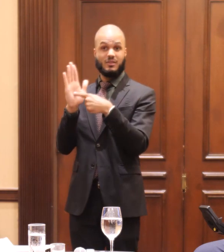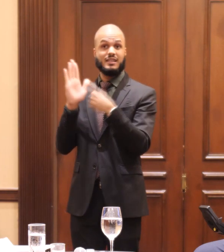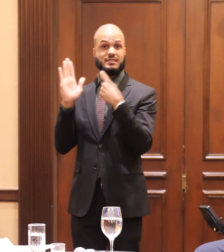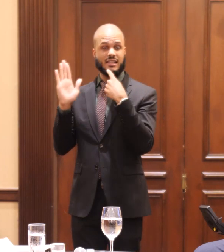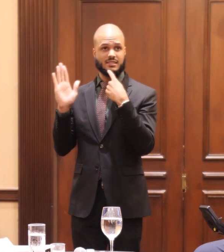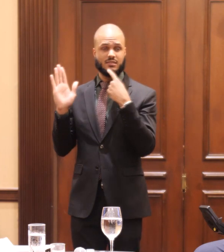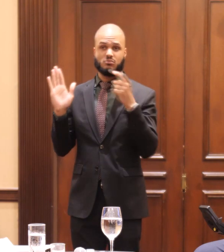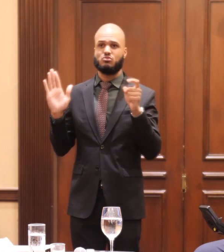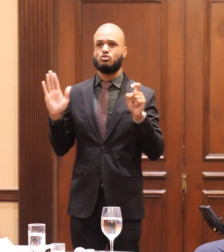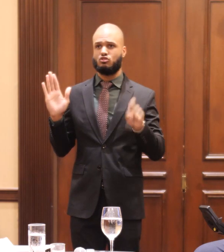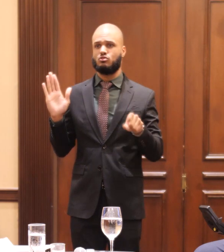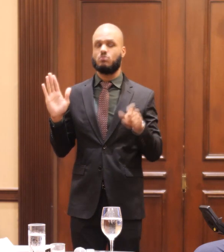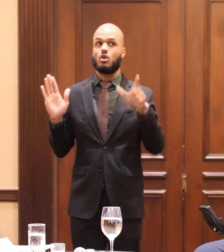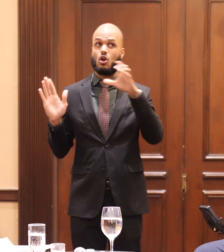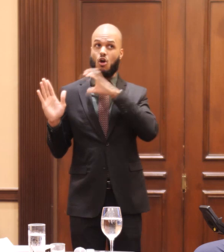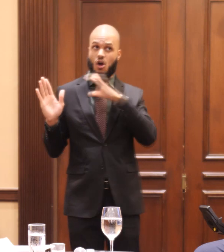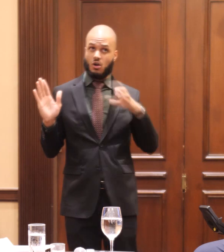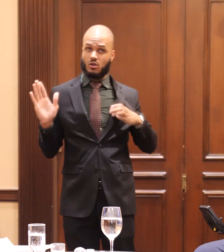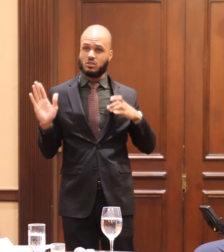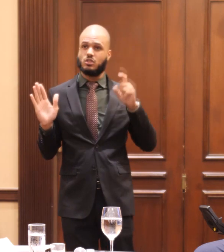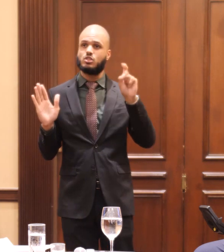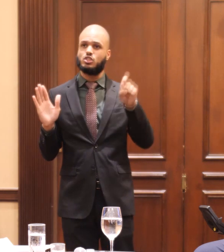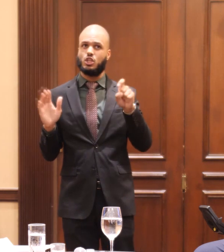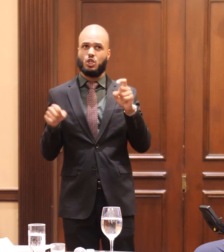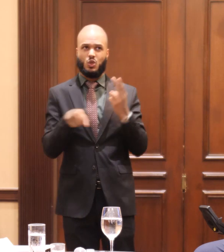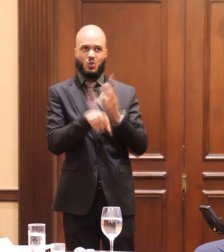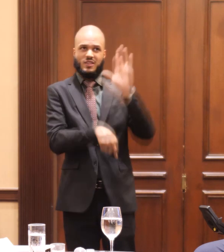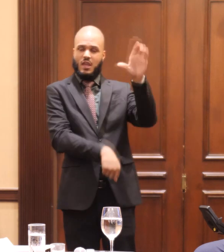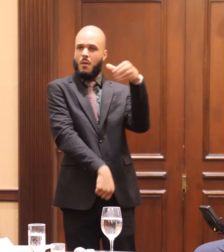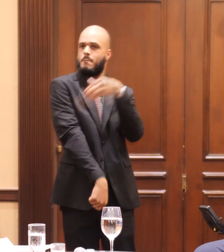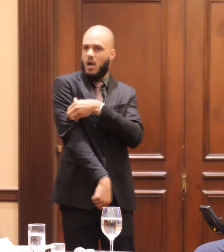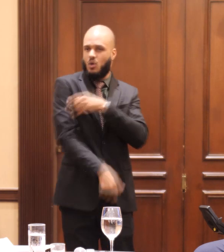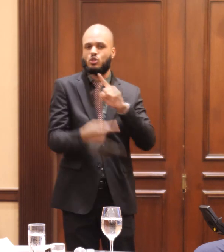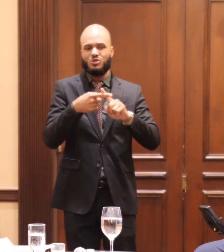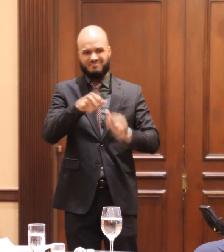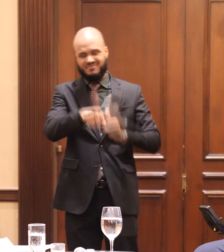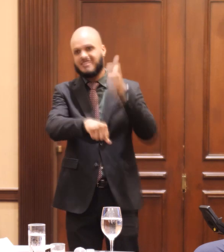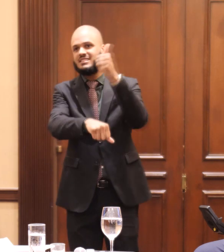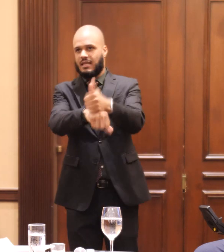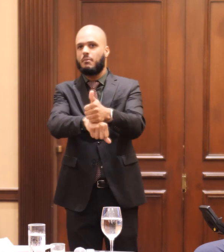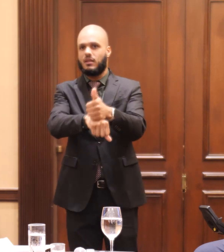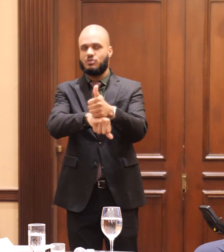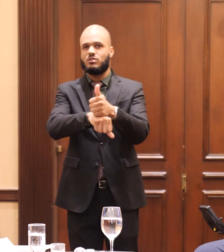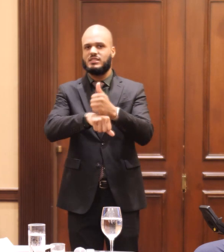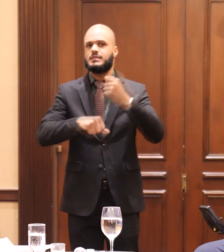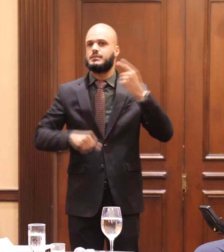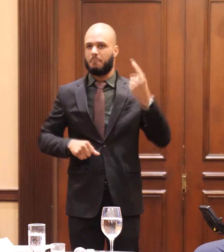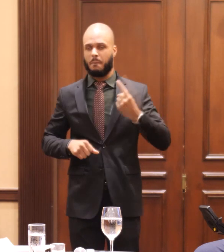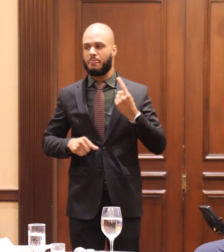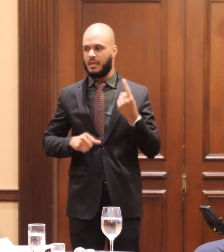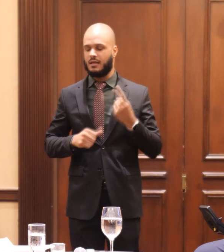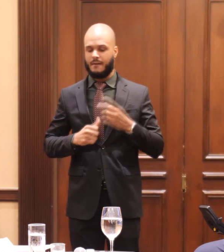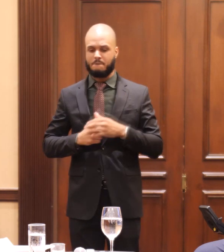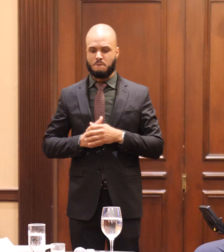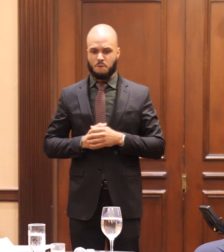be such a thing Congress ought to use the power that it has to establish such a thing and it it